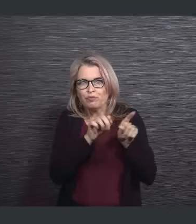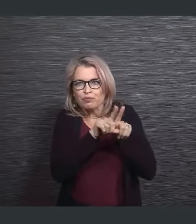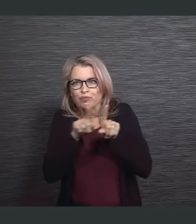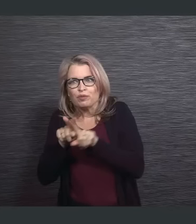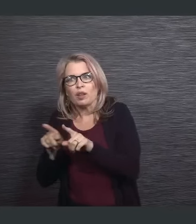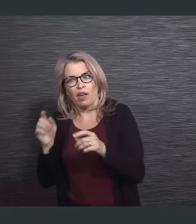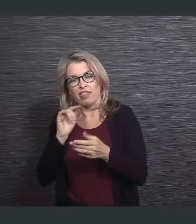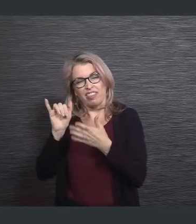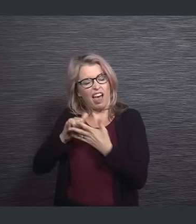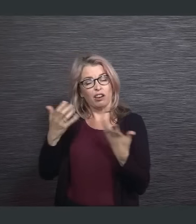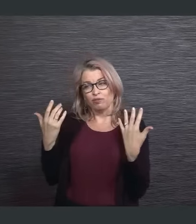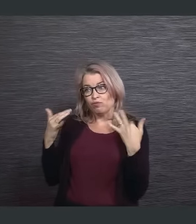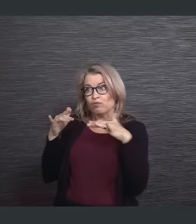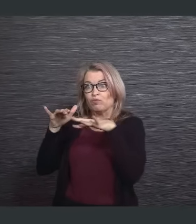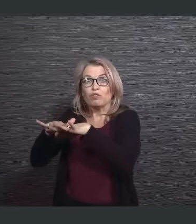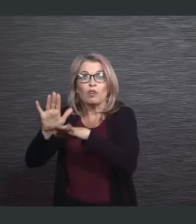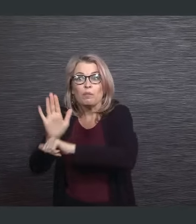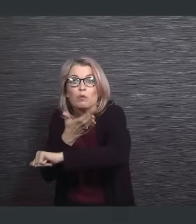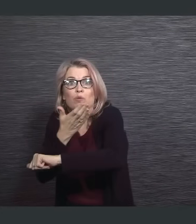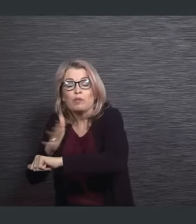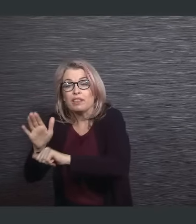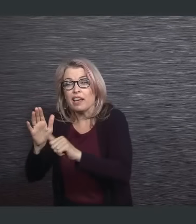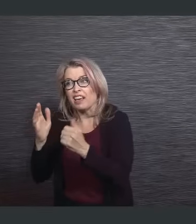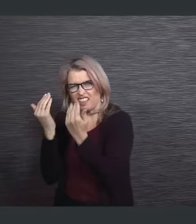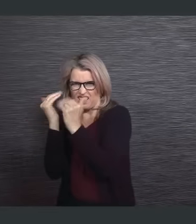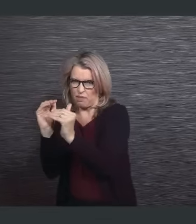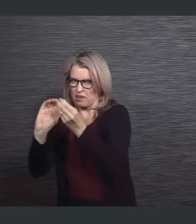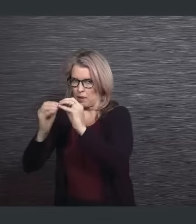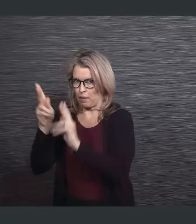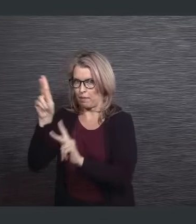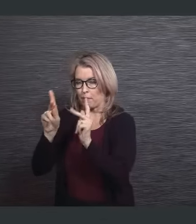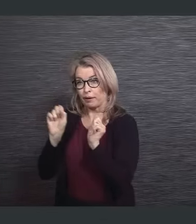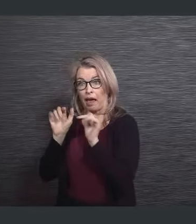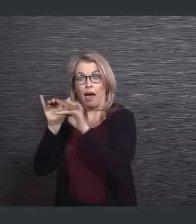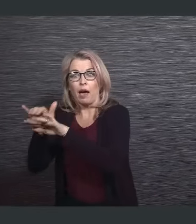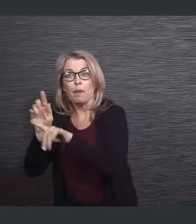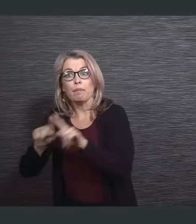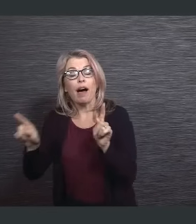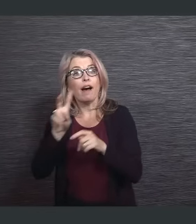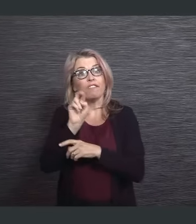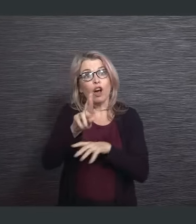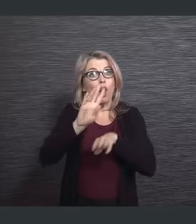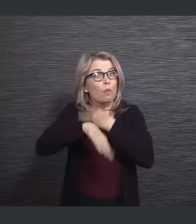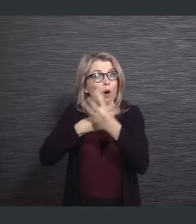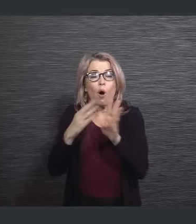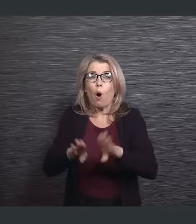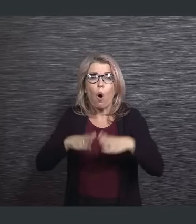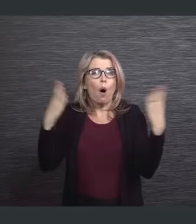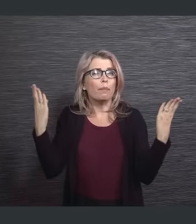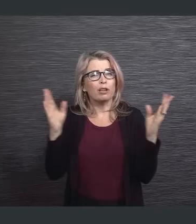but the virtual world is open to everyone. So recently, we talked to creators